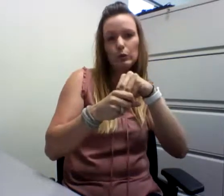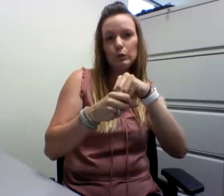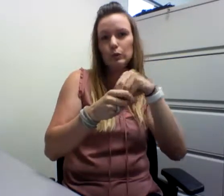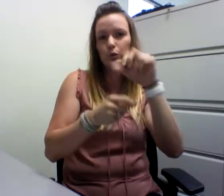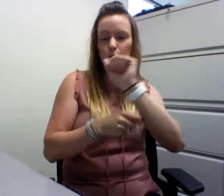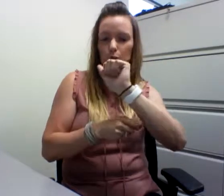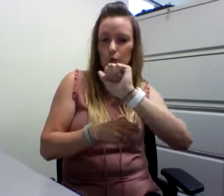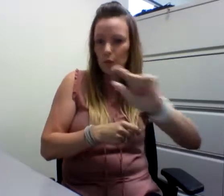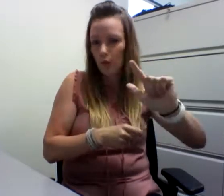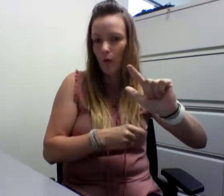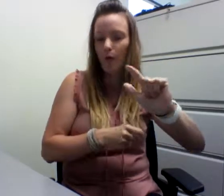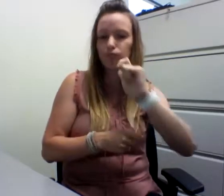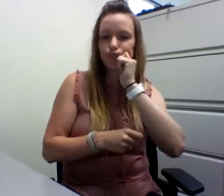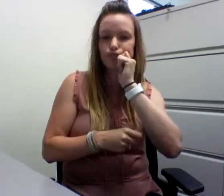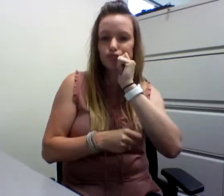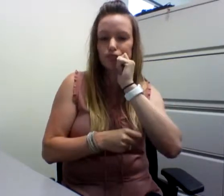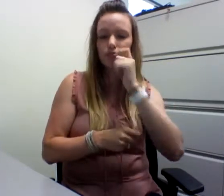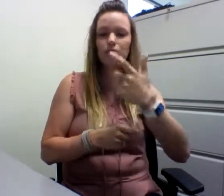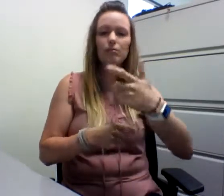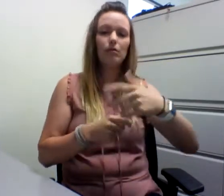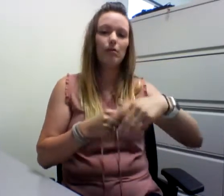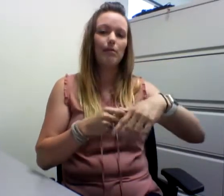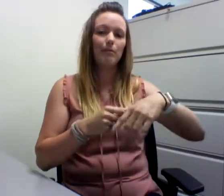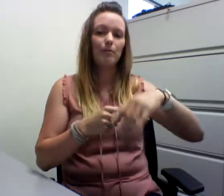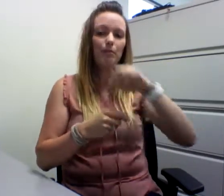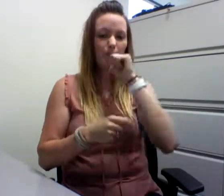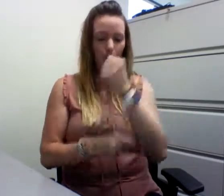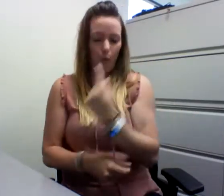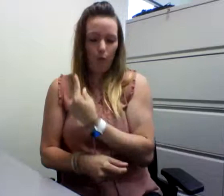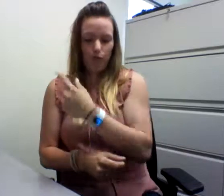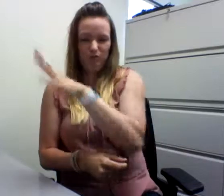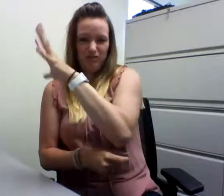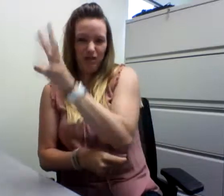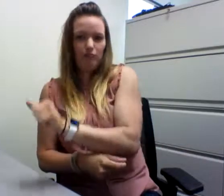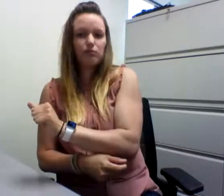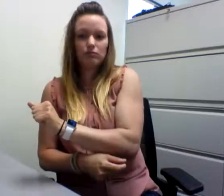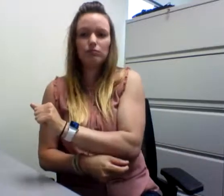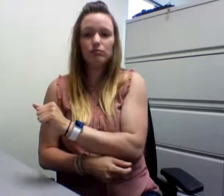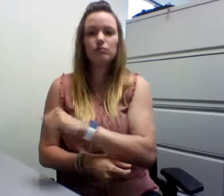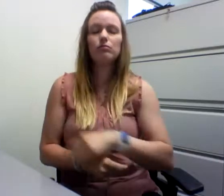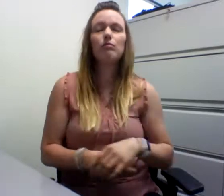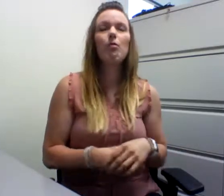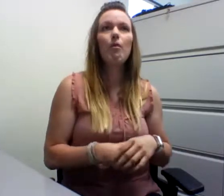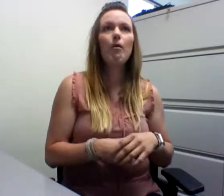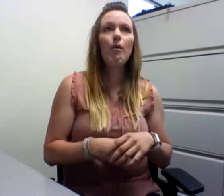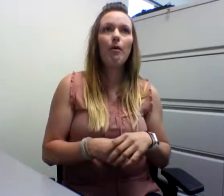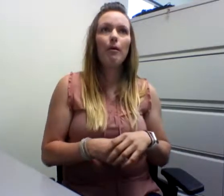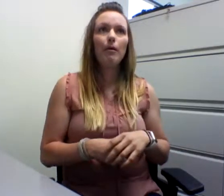to include all BLACK ethnicities not only Africa